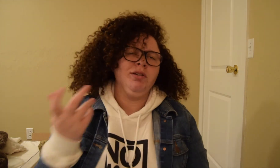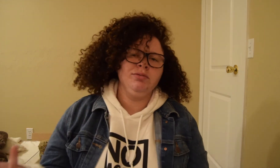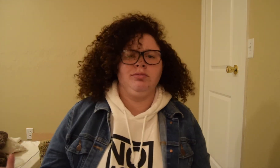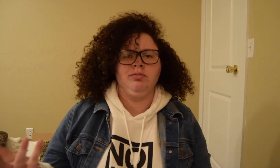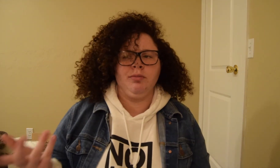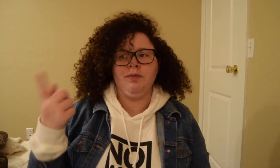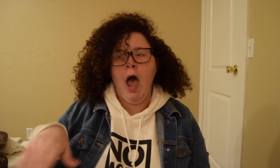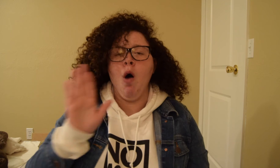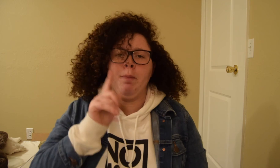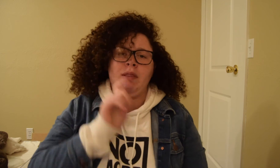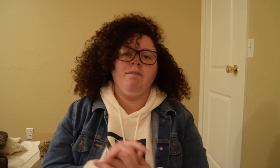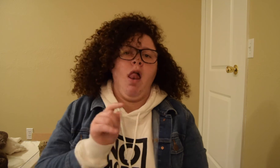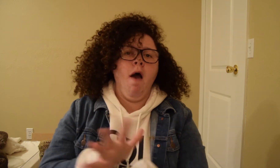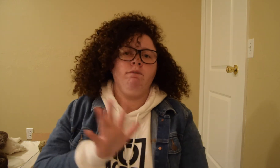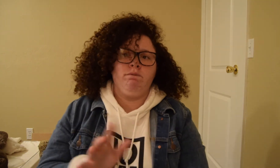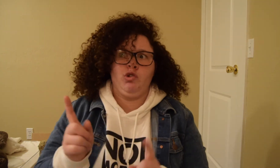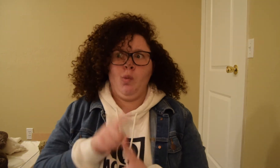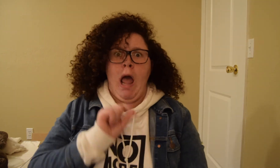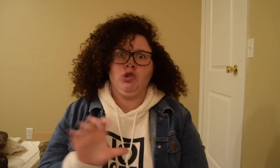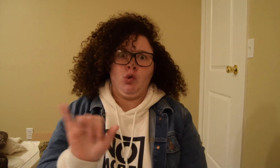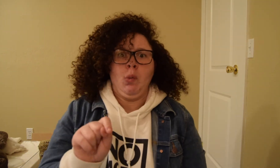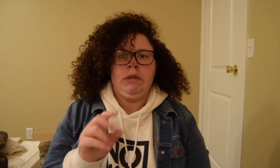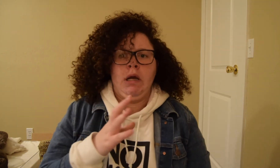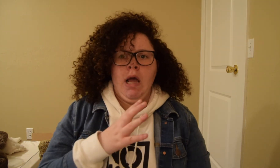Because they will believe it enough to actually do it